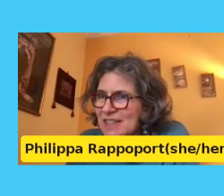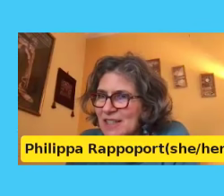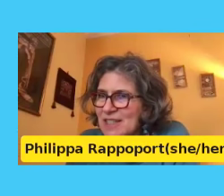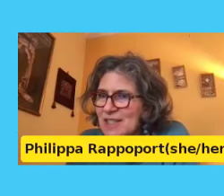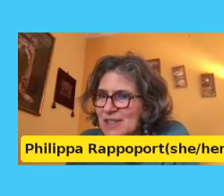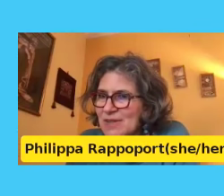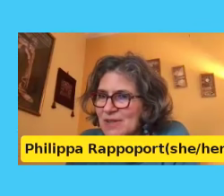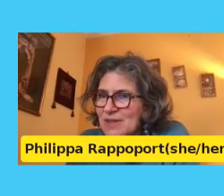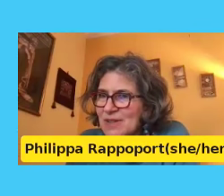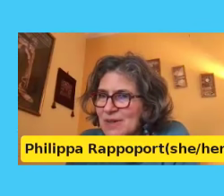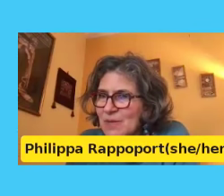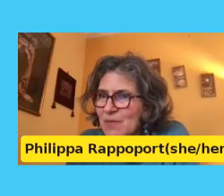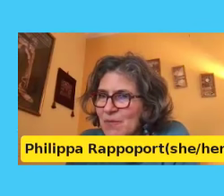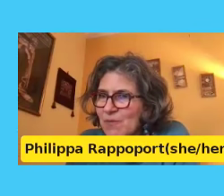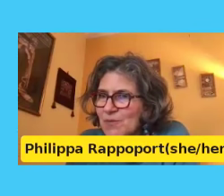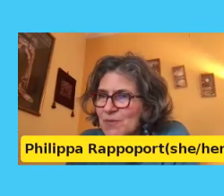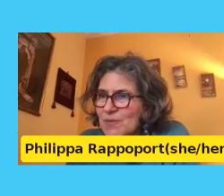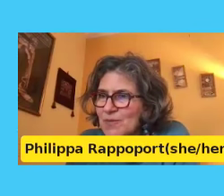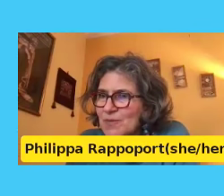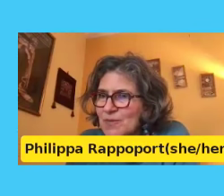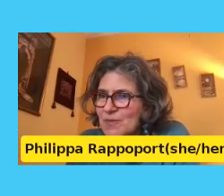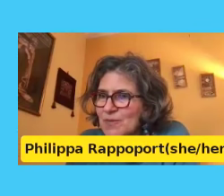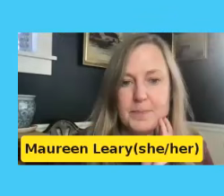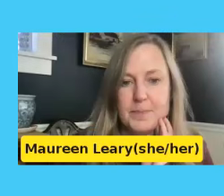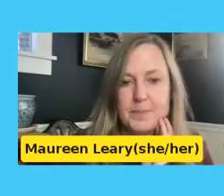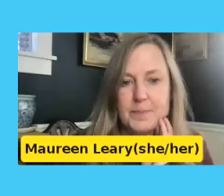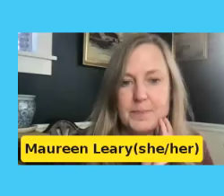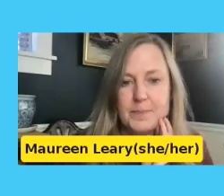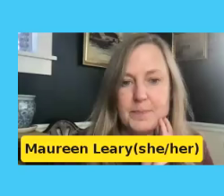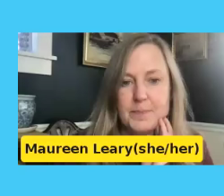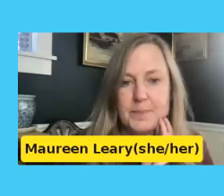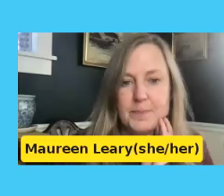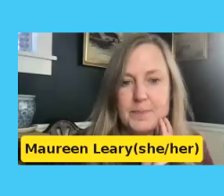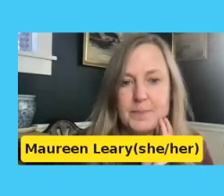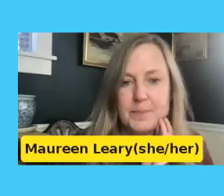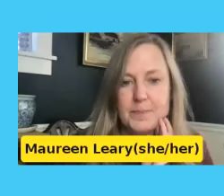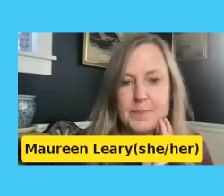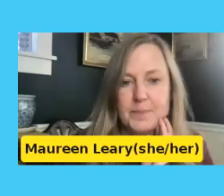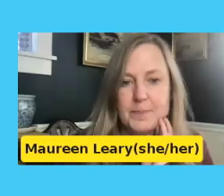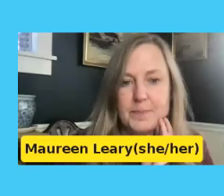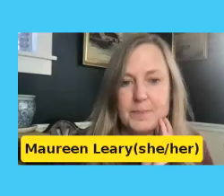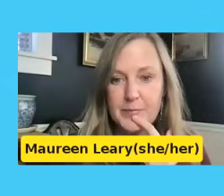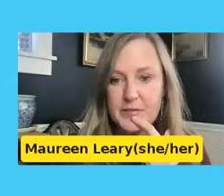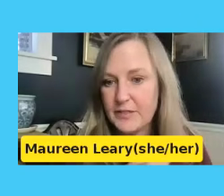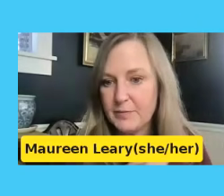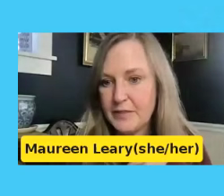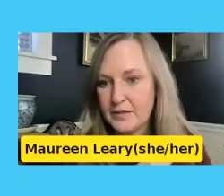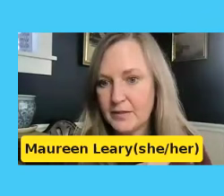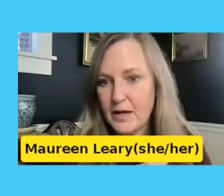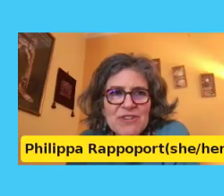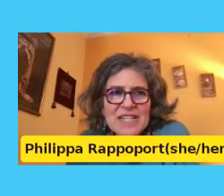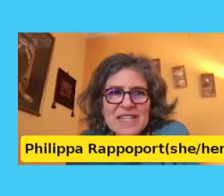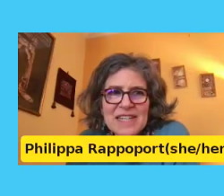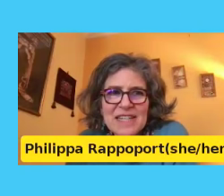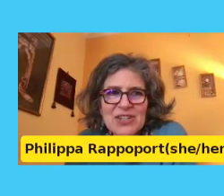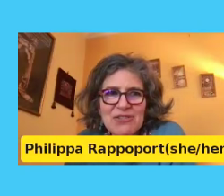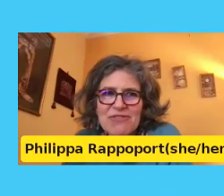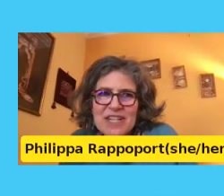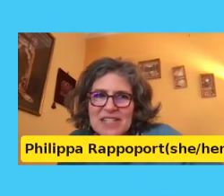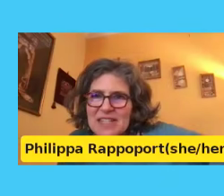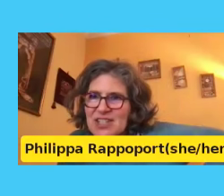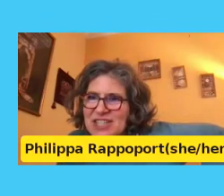a very central area where everybody coming in and out of the Post Office could see the artwork. So the artist wanted to account for that space that was going to be taken up by the top of the door when they were creating their drafts. (Audio cuts out). I think Maureen might